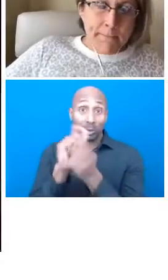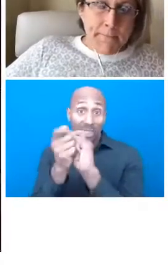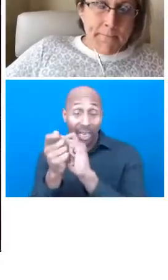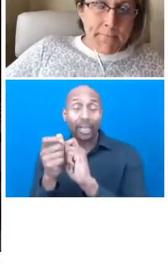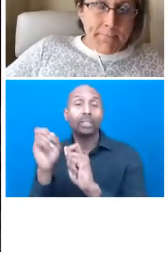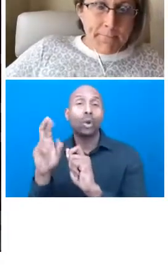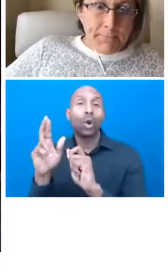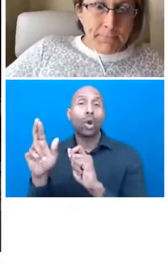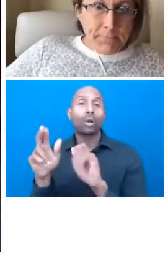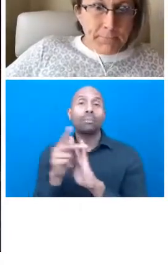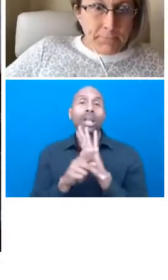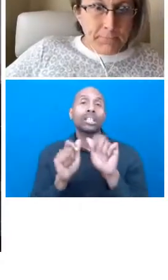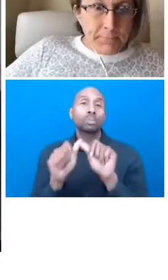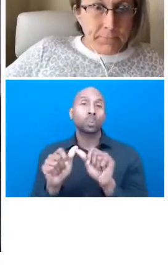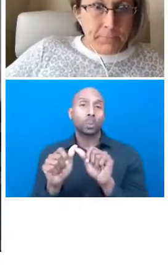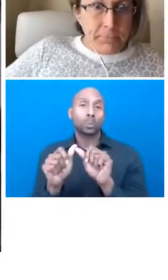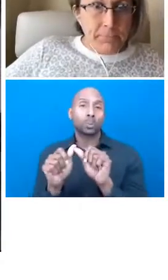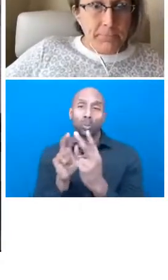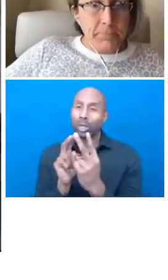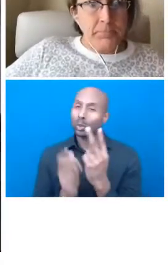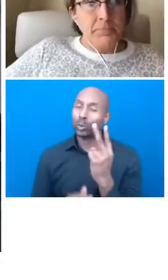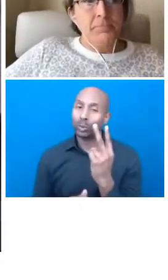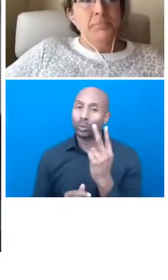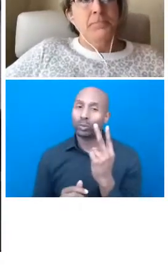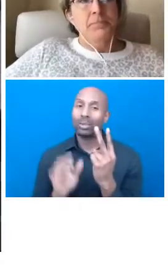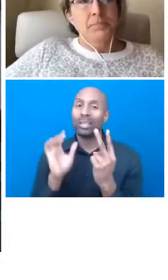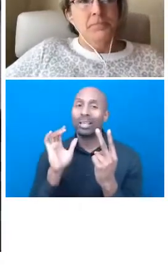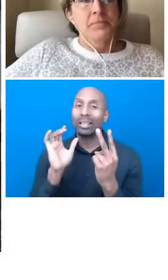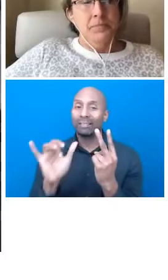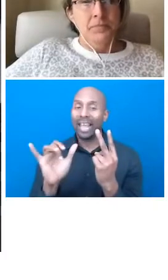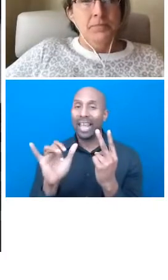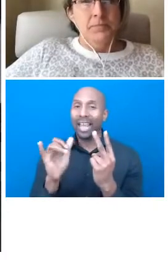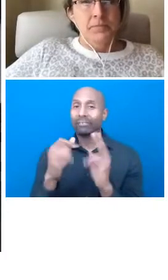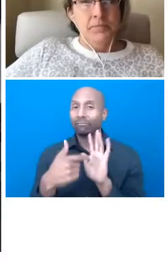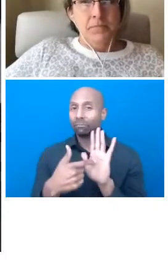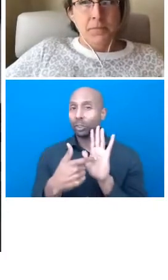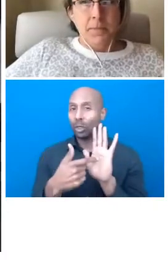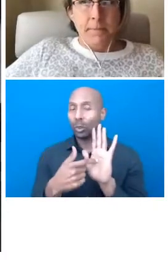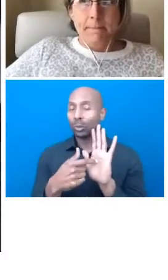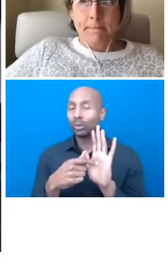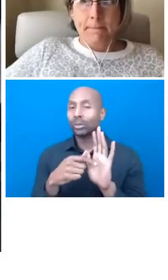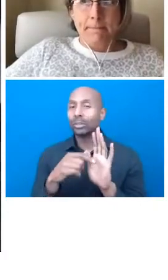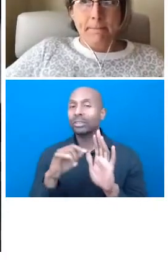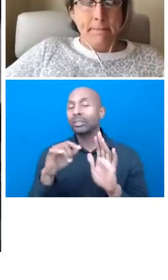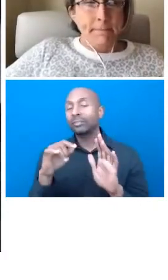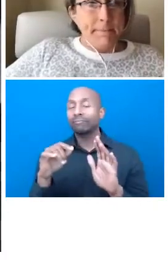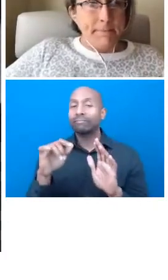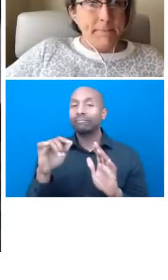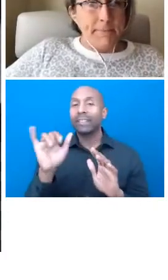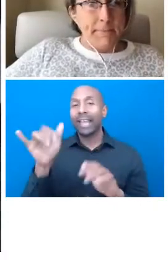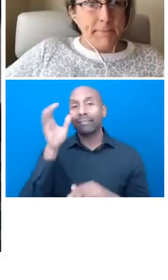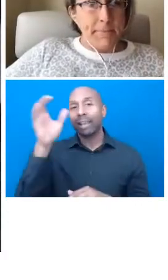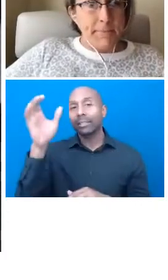This gives you the scale of that piece behind me.